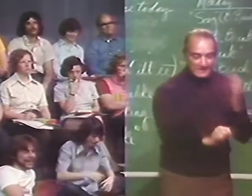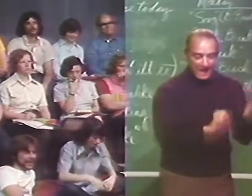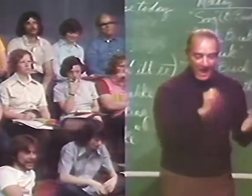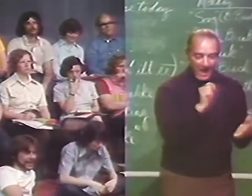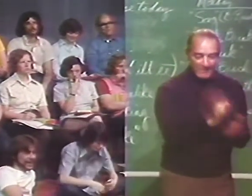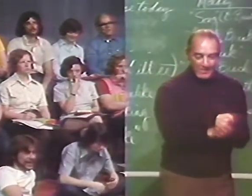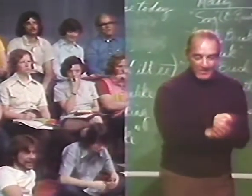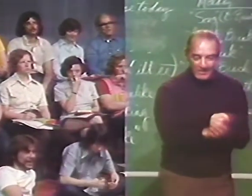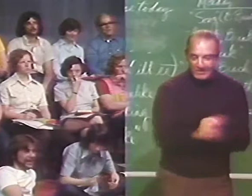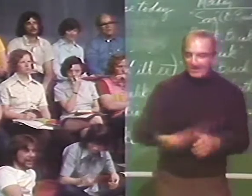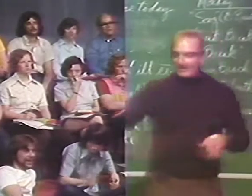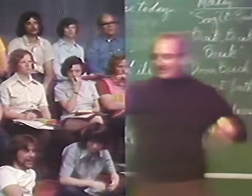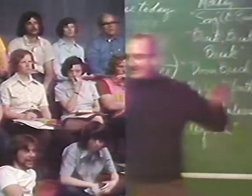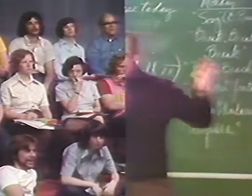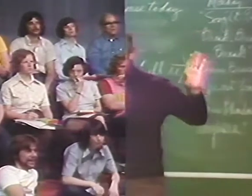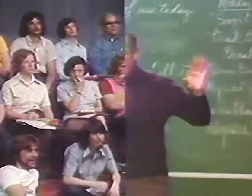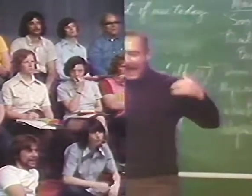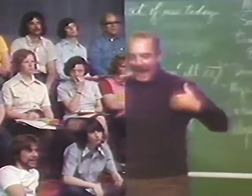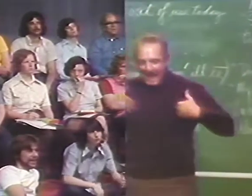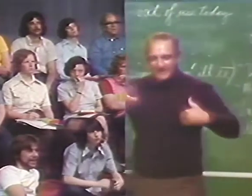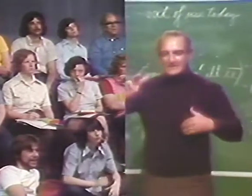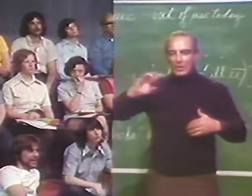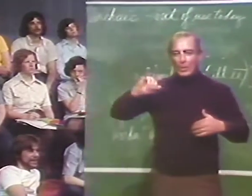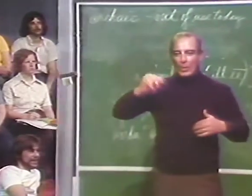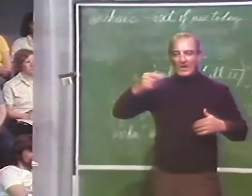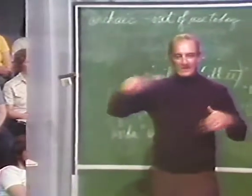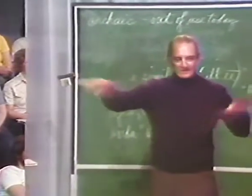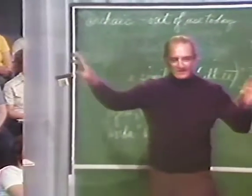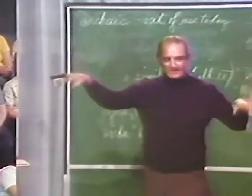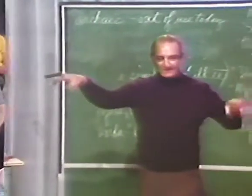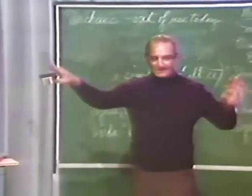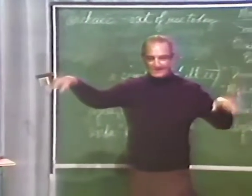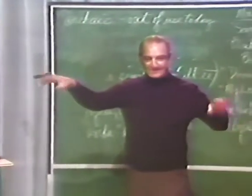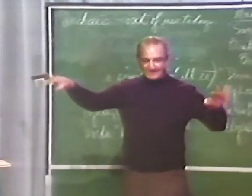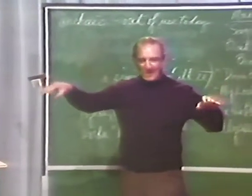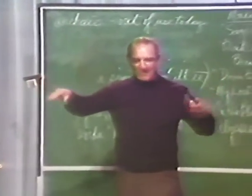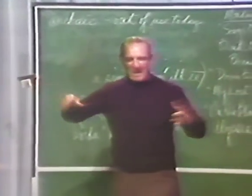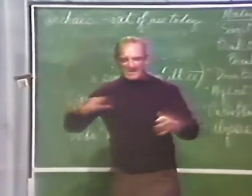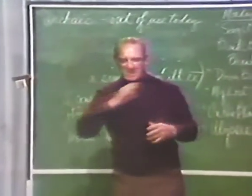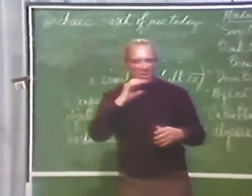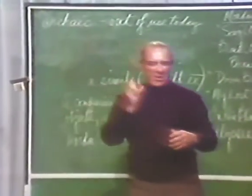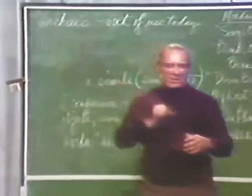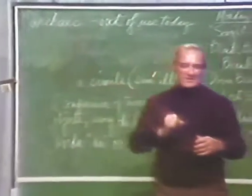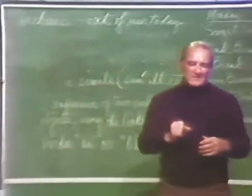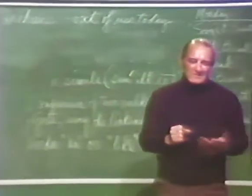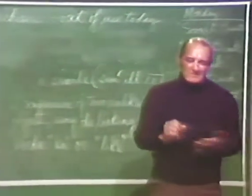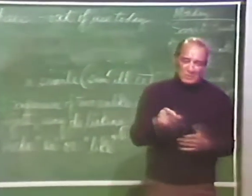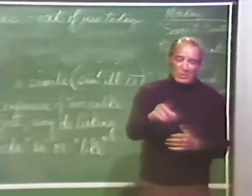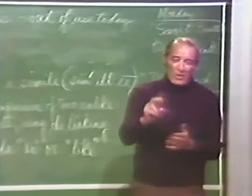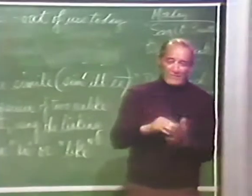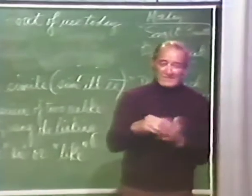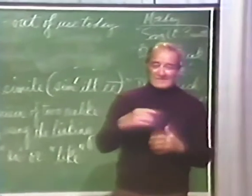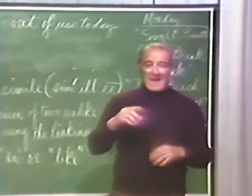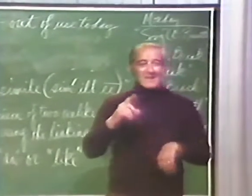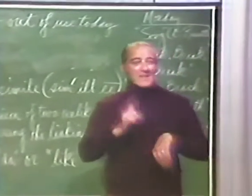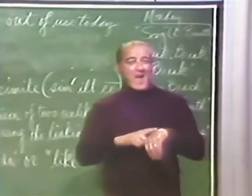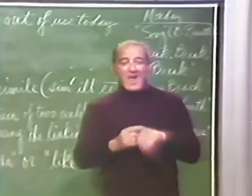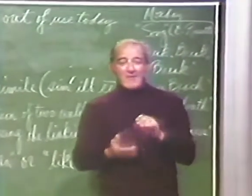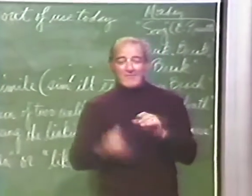WE SEE THE COMPARISON. TIME HAS WINGS. ALL RIGHT, IT'S OLD.